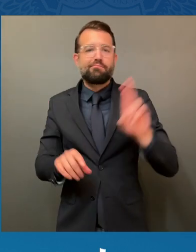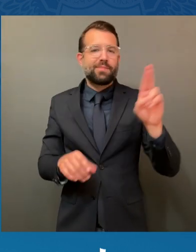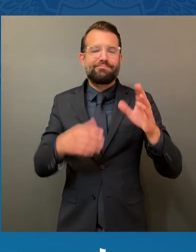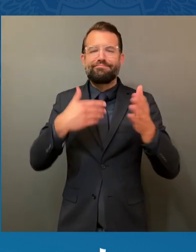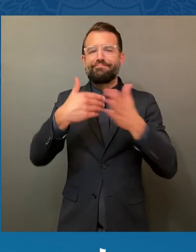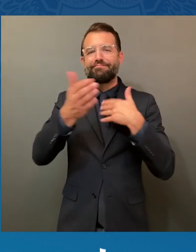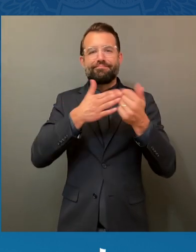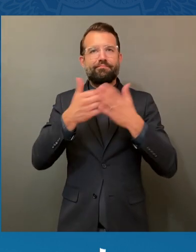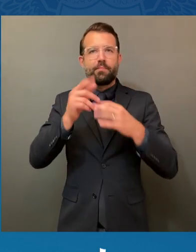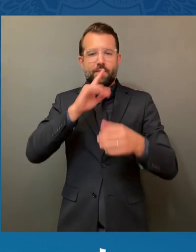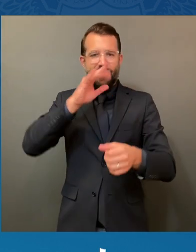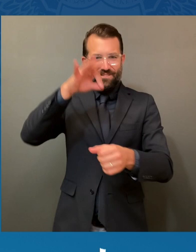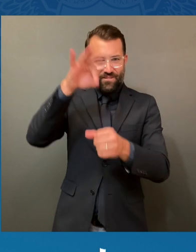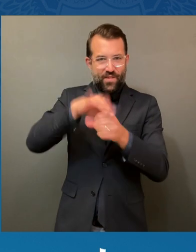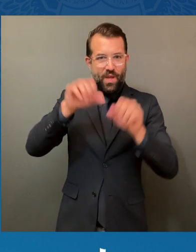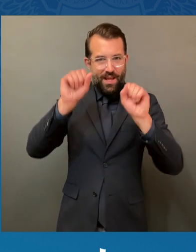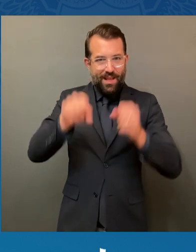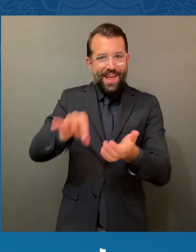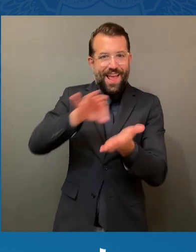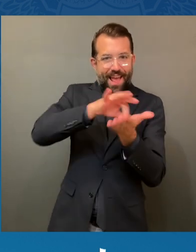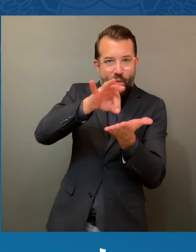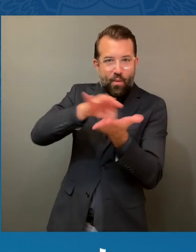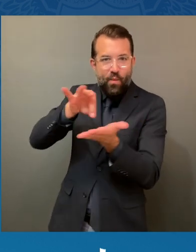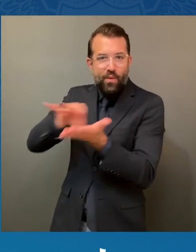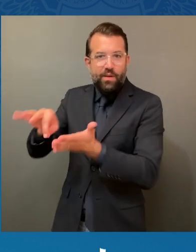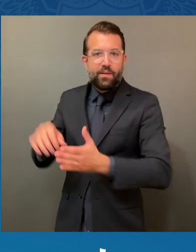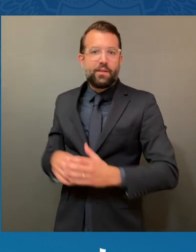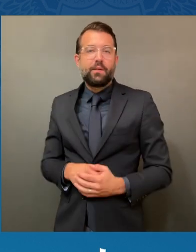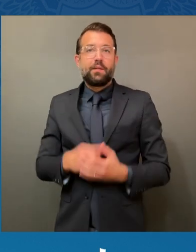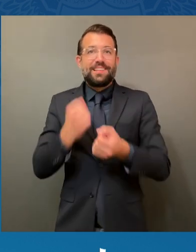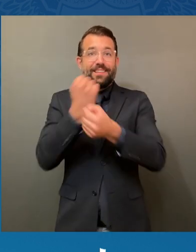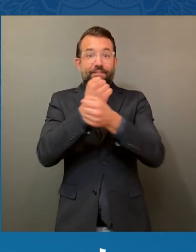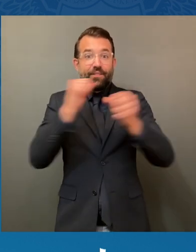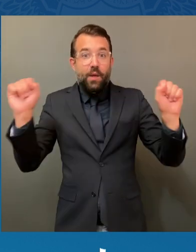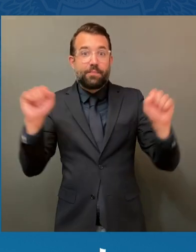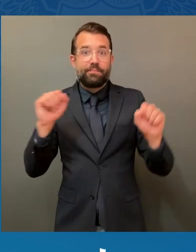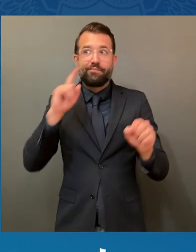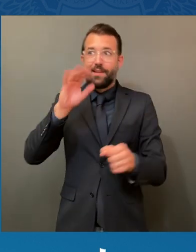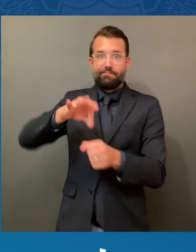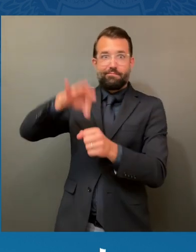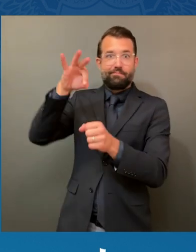because you know the freedom to vote is a foundation of our democracy